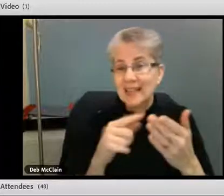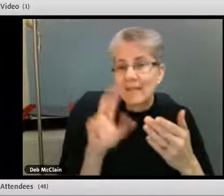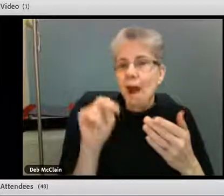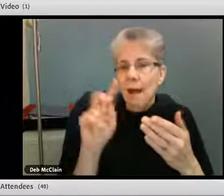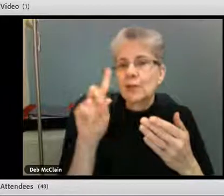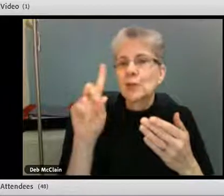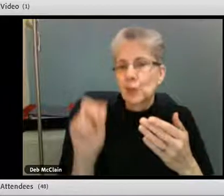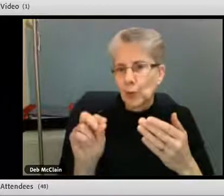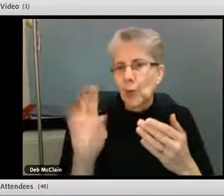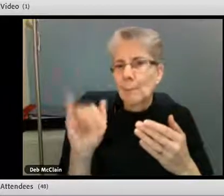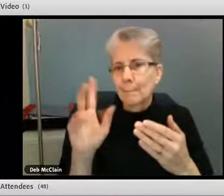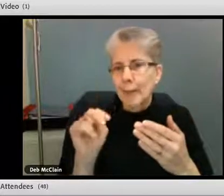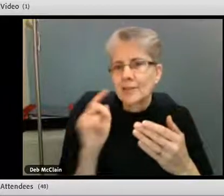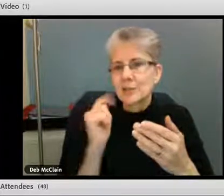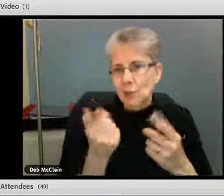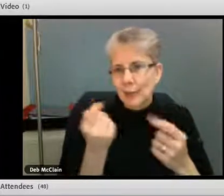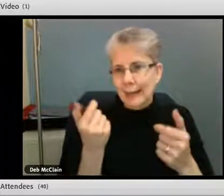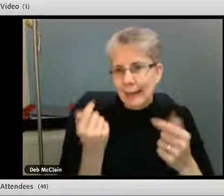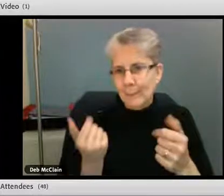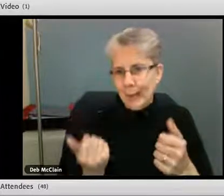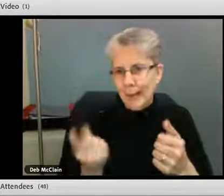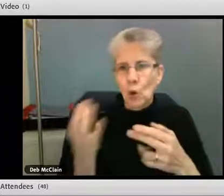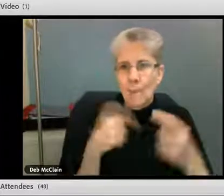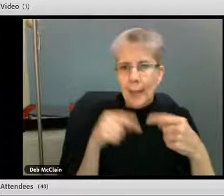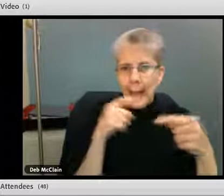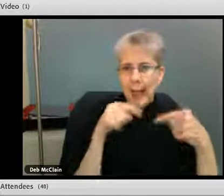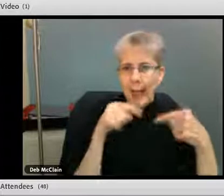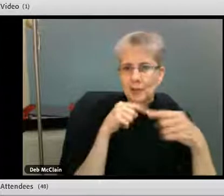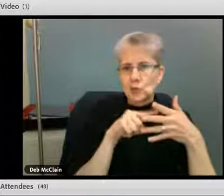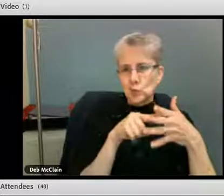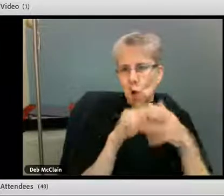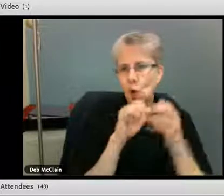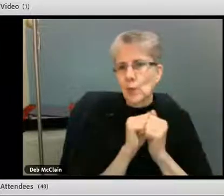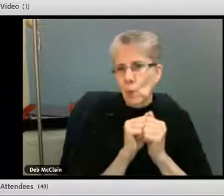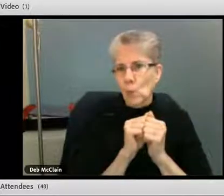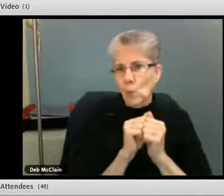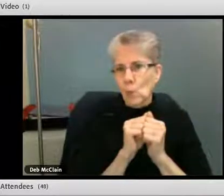and go back, if you kind of erase too much. You erase somebody's head, you do things like that.